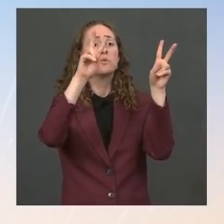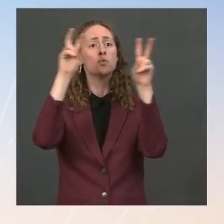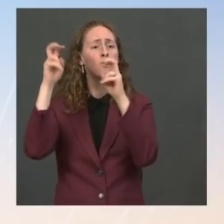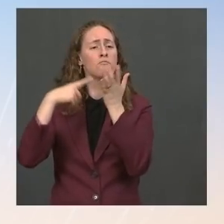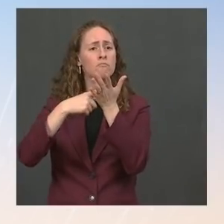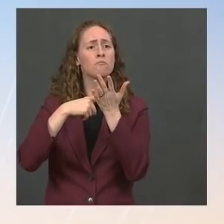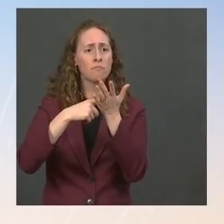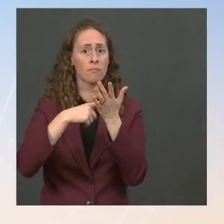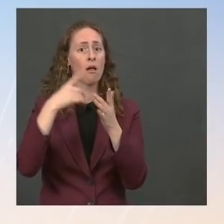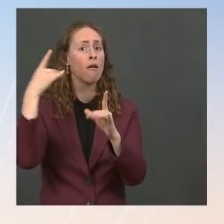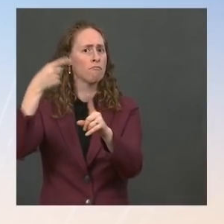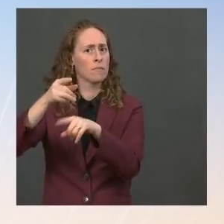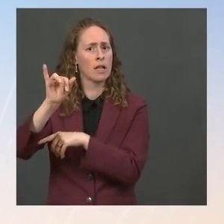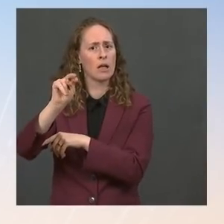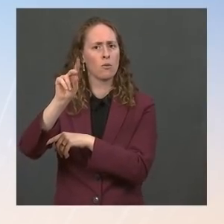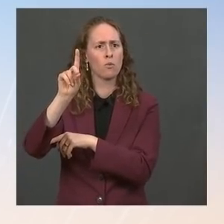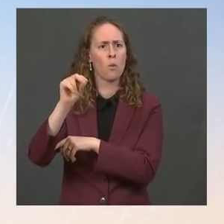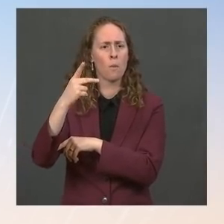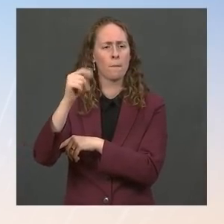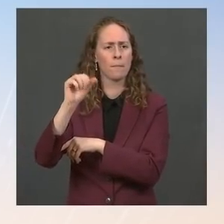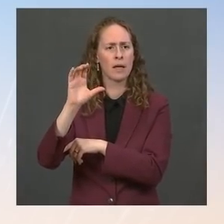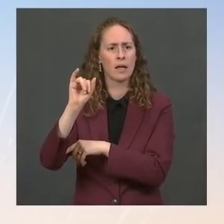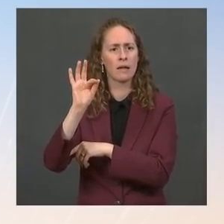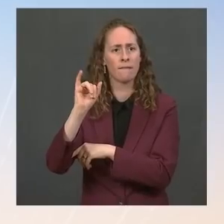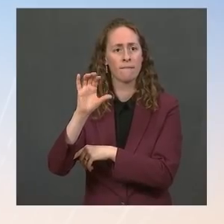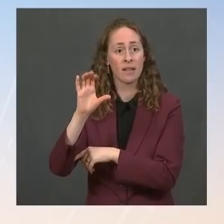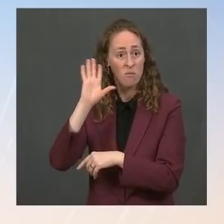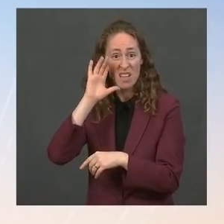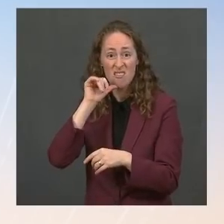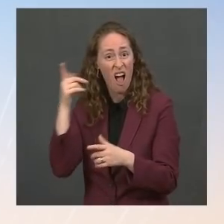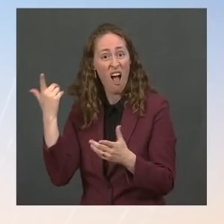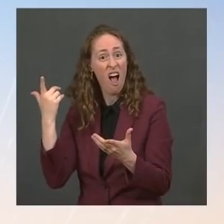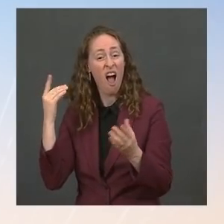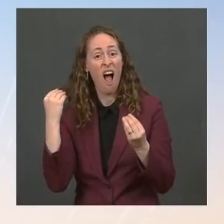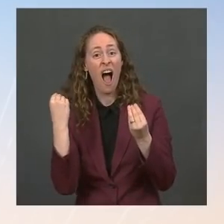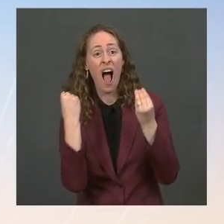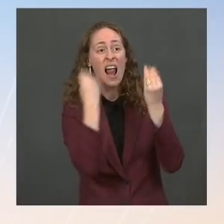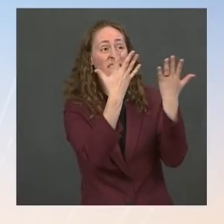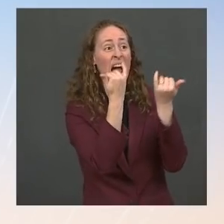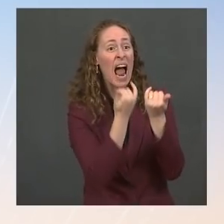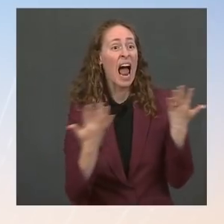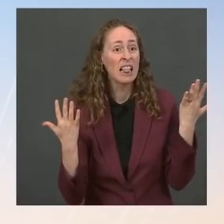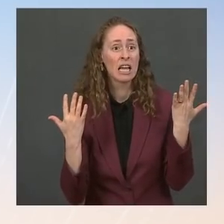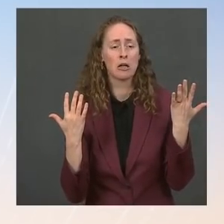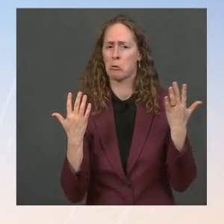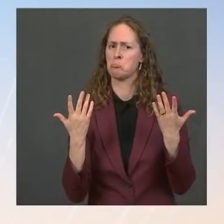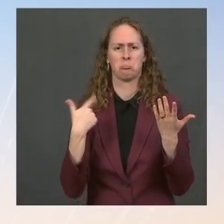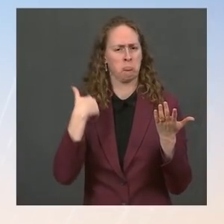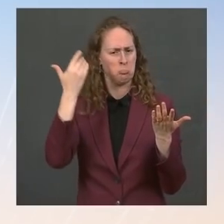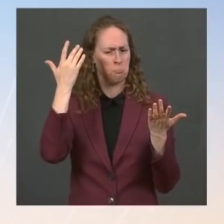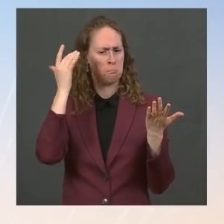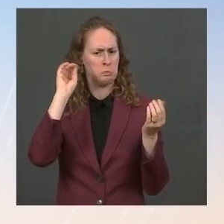that means we're not offering the French anything? Ms Psaki: I'm not aware of a plan to offer anything. The Press: And then on the drone strike, do you know if there's any discussion